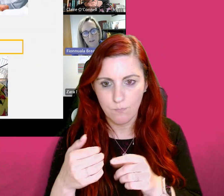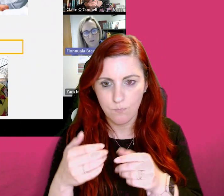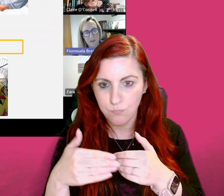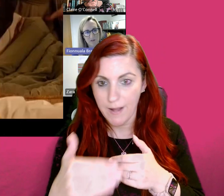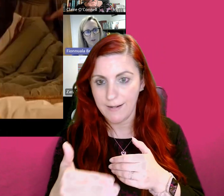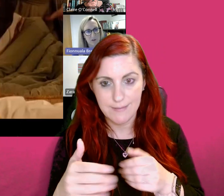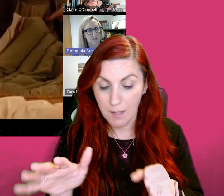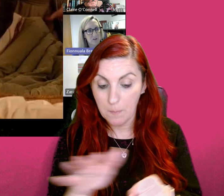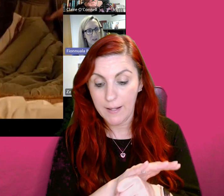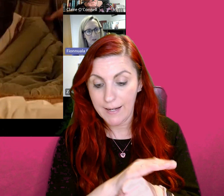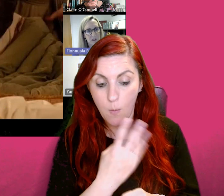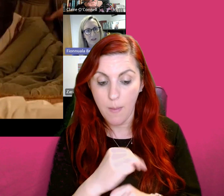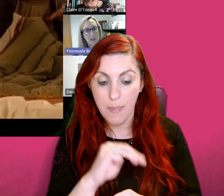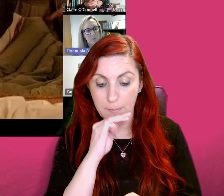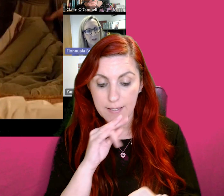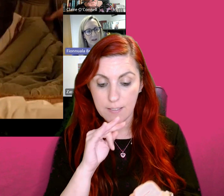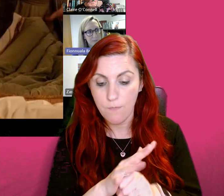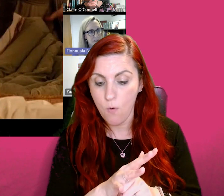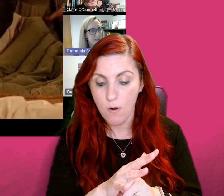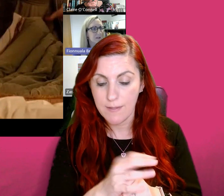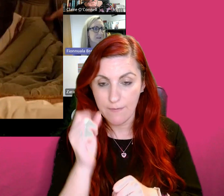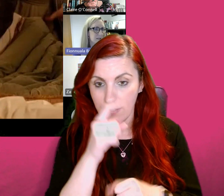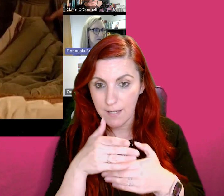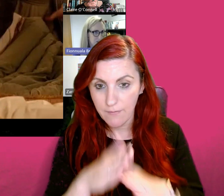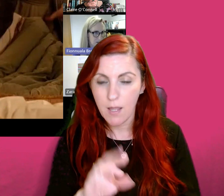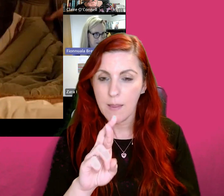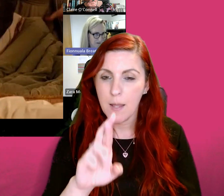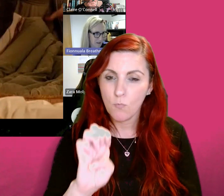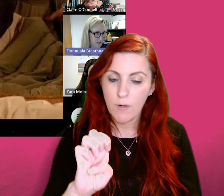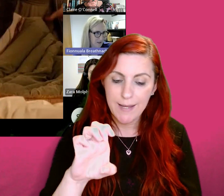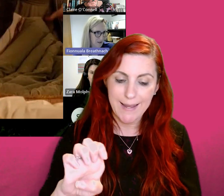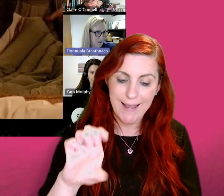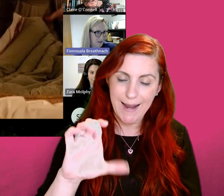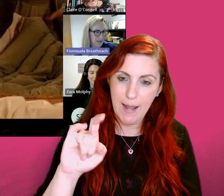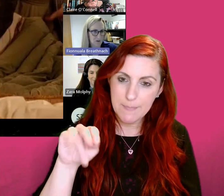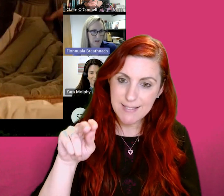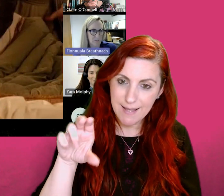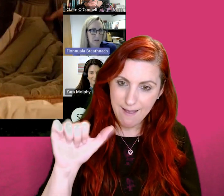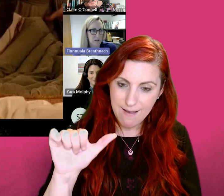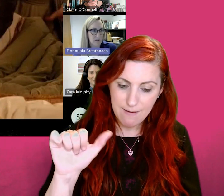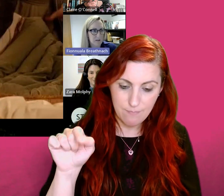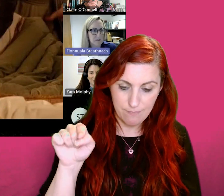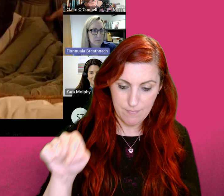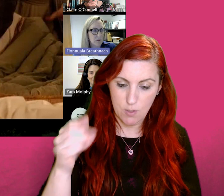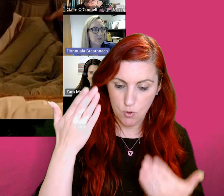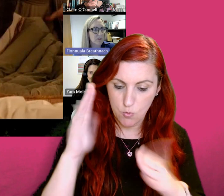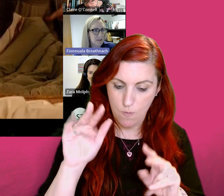means for the difficulty of delivery preeclampsia as Illustrated here in in down Abbey in its most